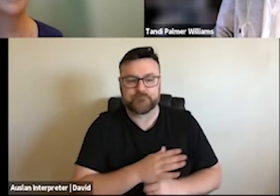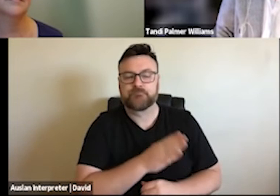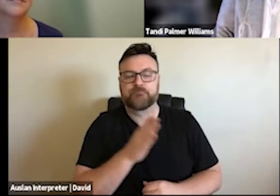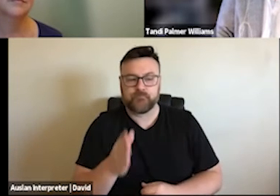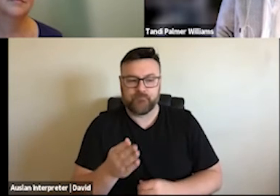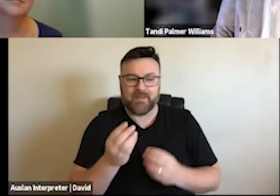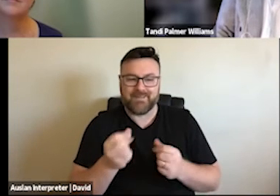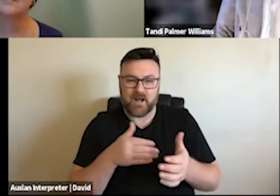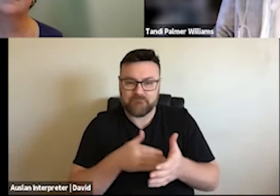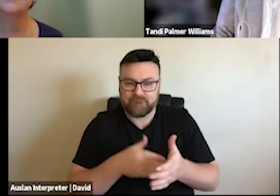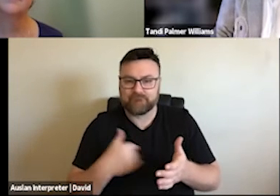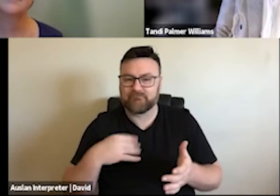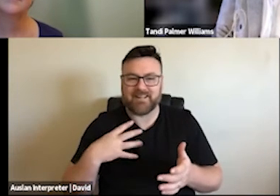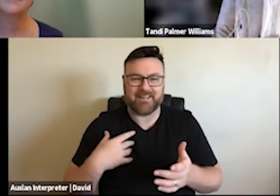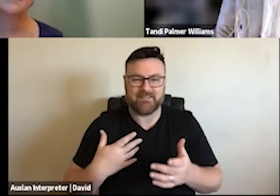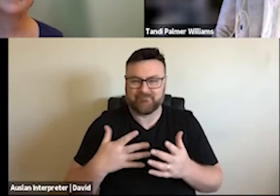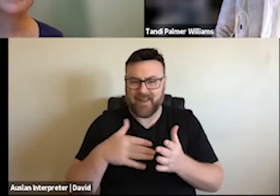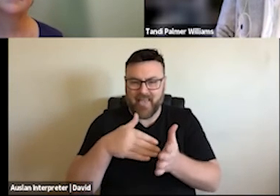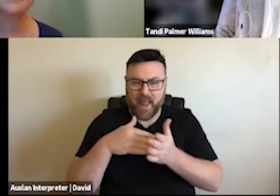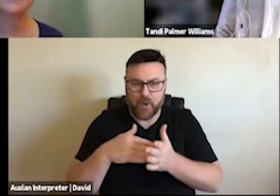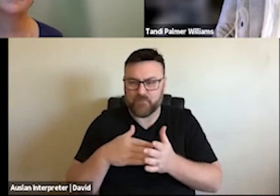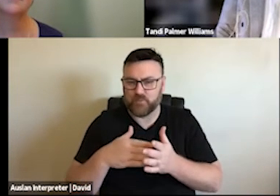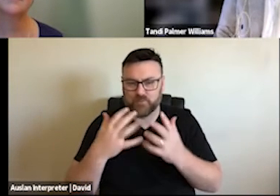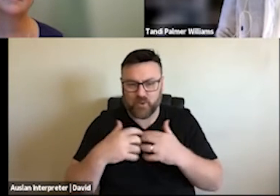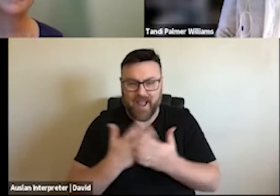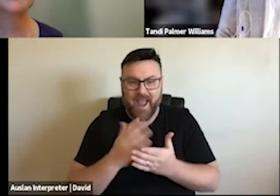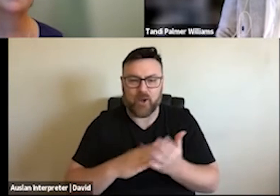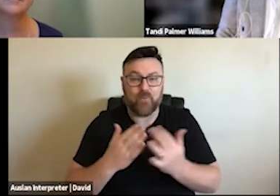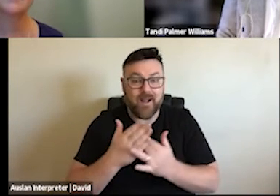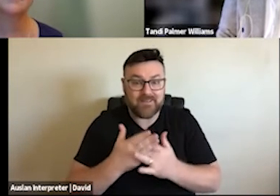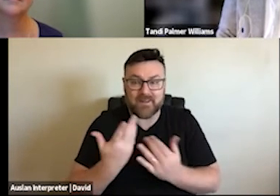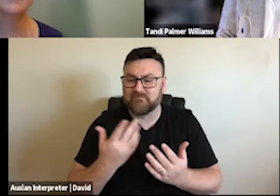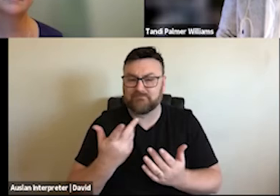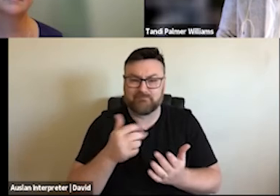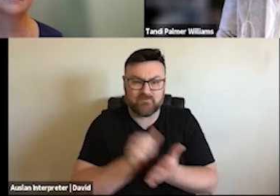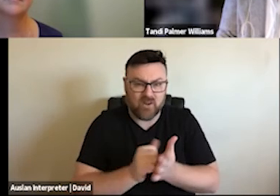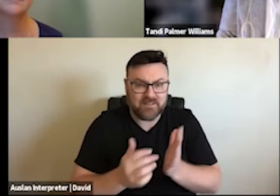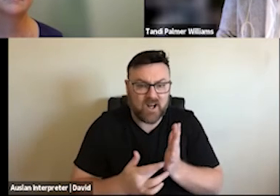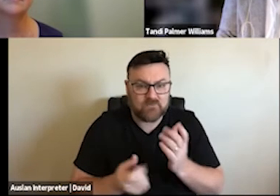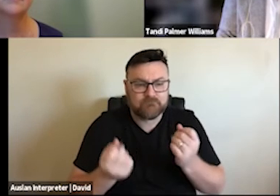like, I need help figuring out how to access programs or don't have the right technology or things.